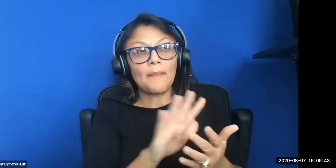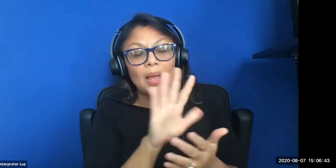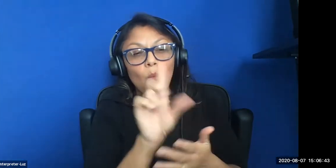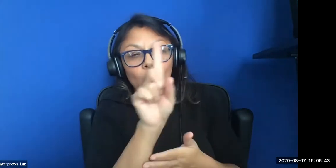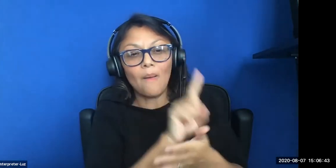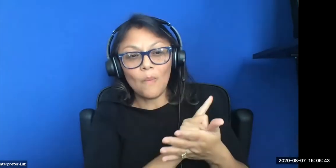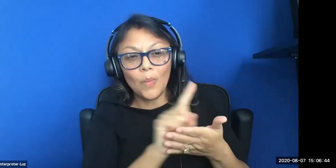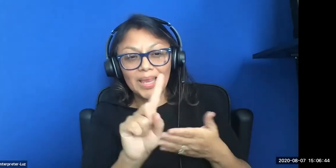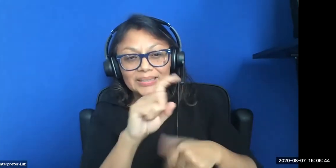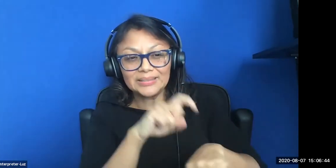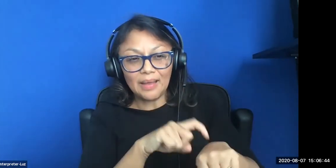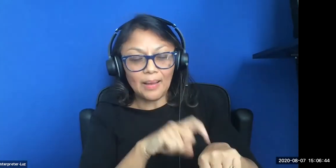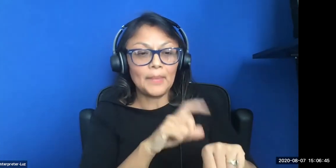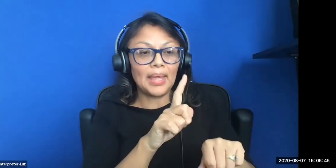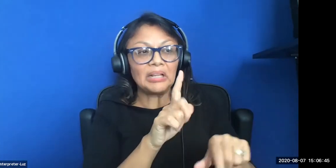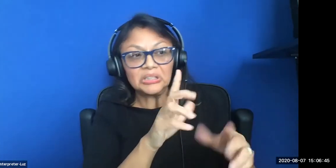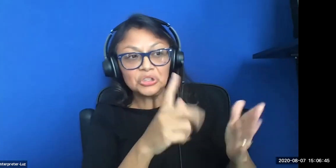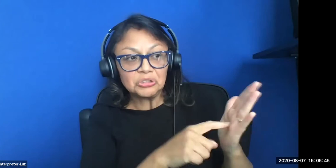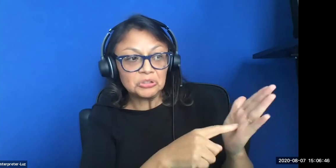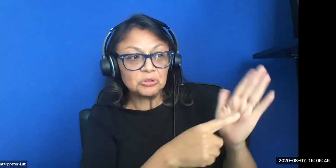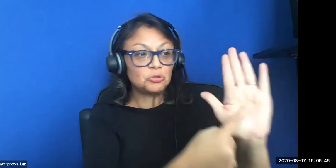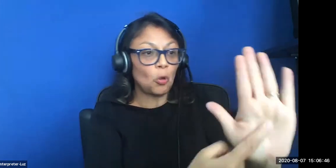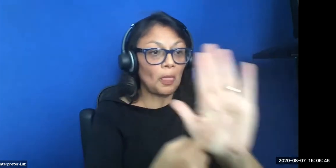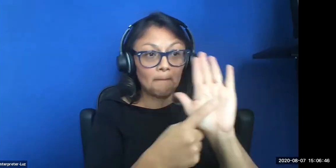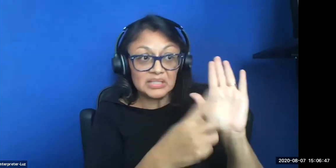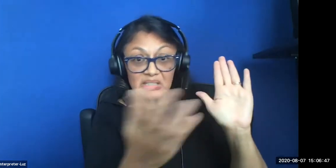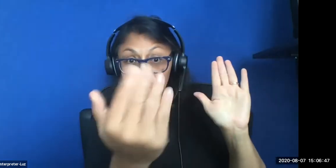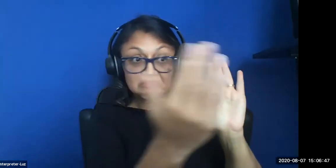Channelle Charest: And then putting them out in the world and seeing how effective they are. And so, um,